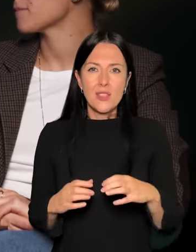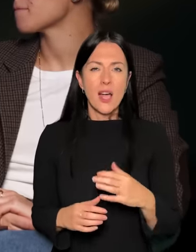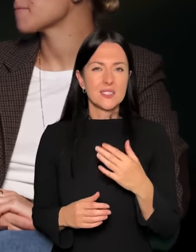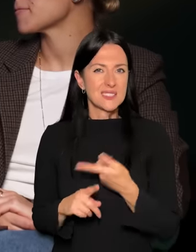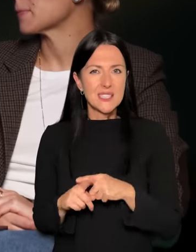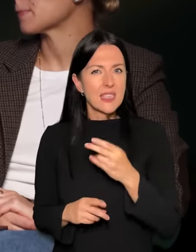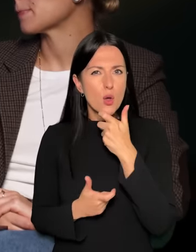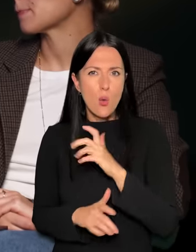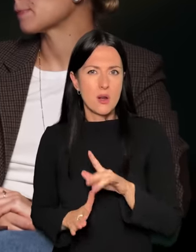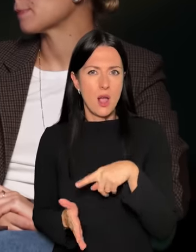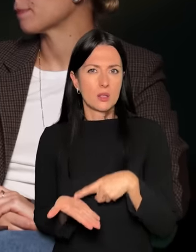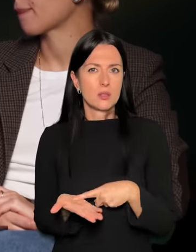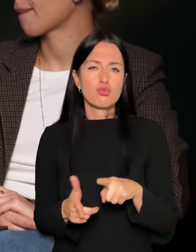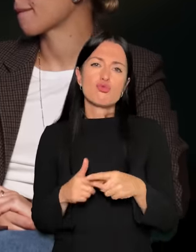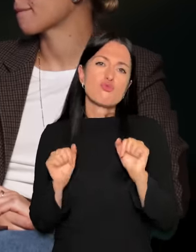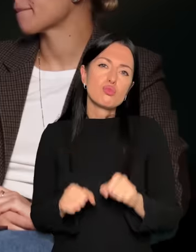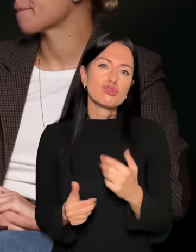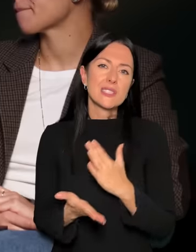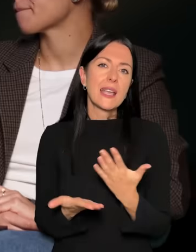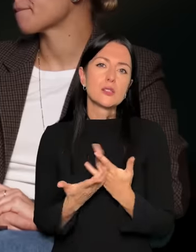it would probably be inappropriate. Are there any, perhaps, universal tips